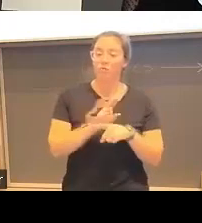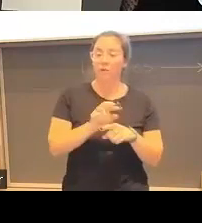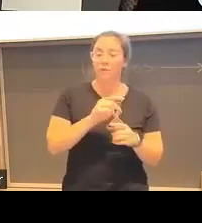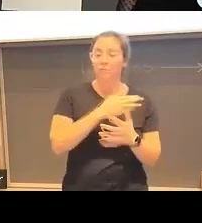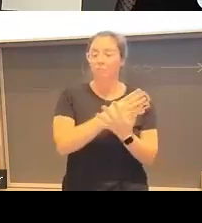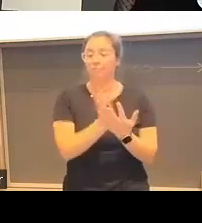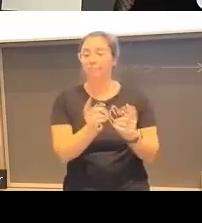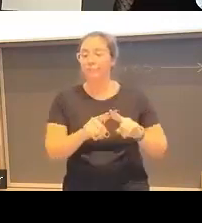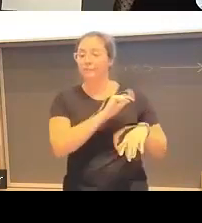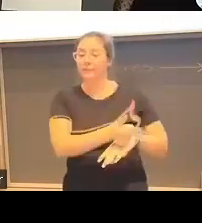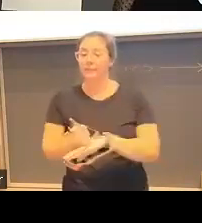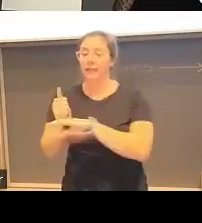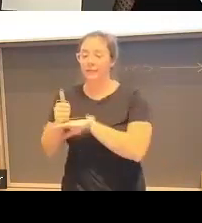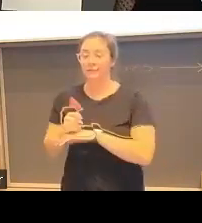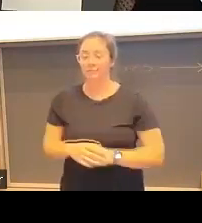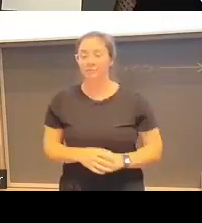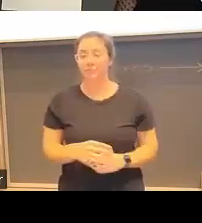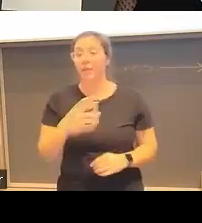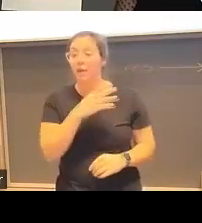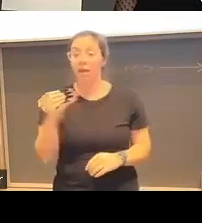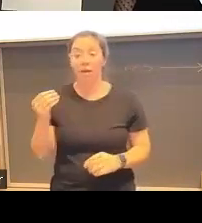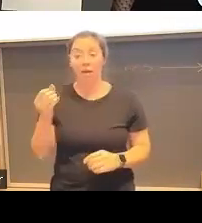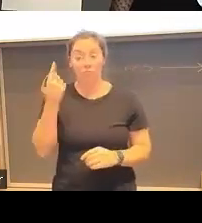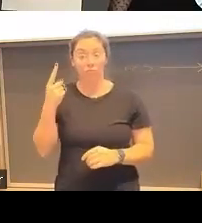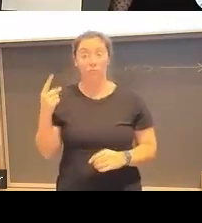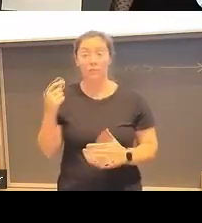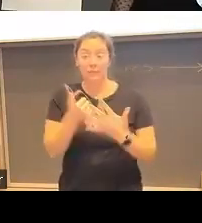and seeing them in practice as well as some of our senior coaching team working with uh